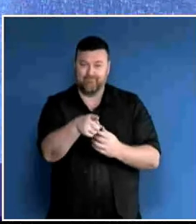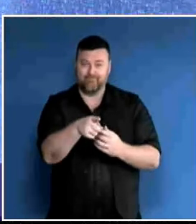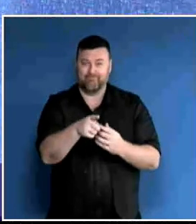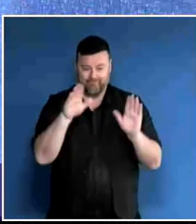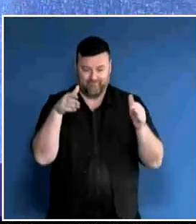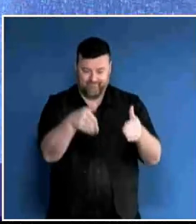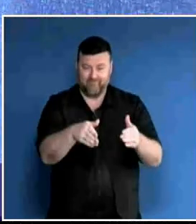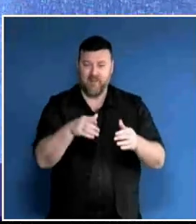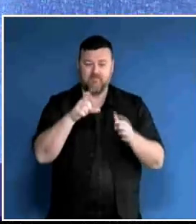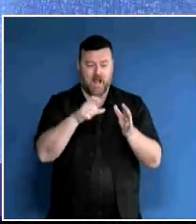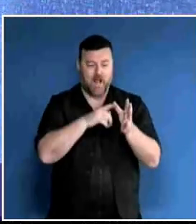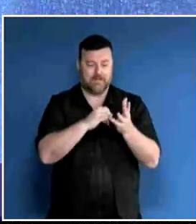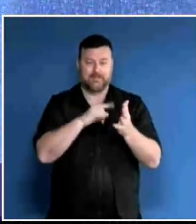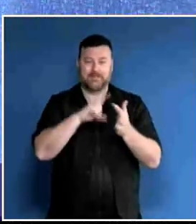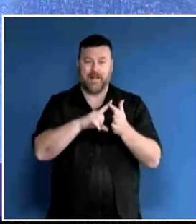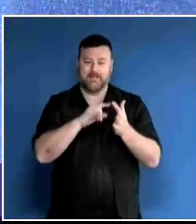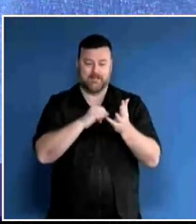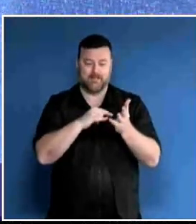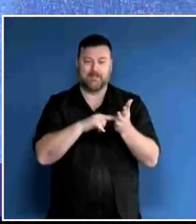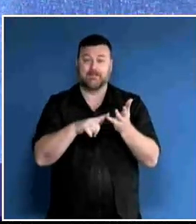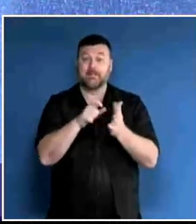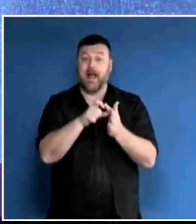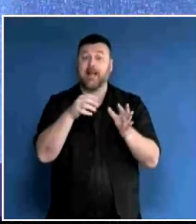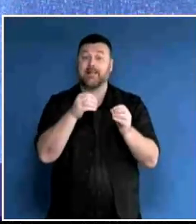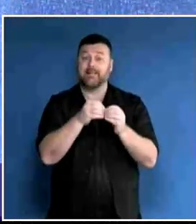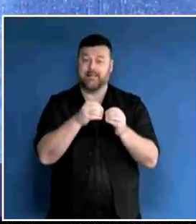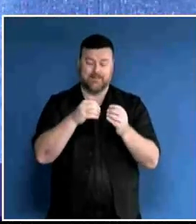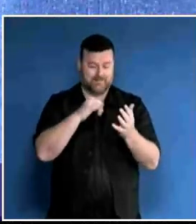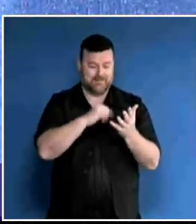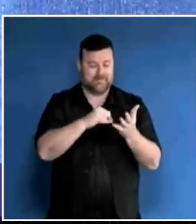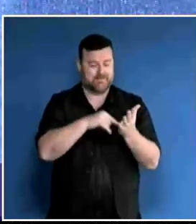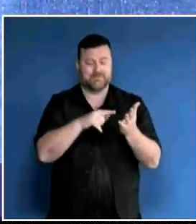Could you please - and that's the young person who was inspired at the music